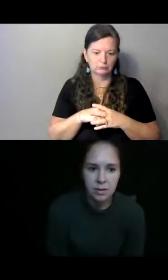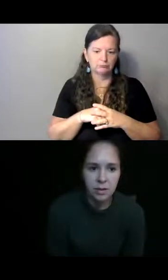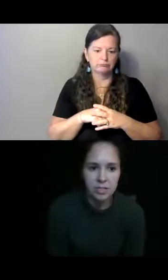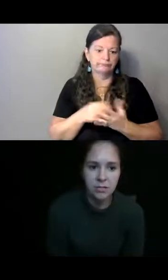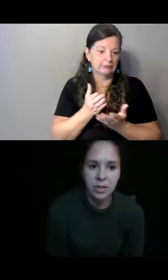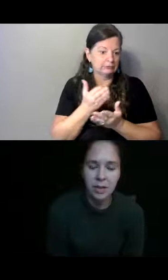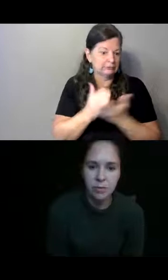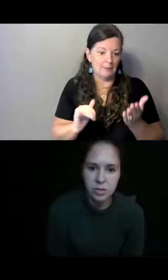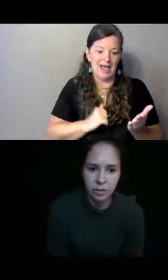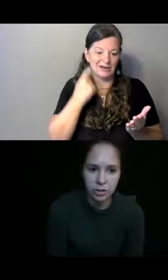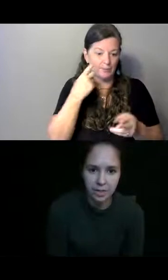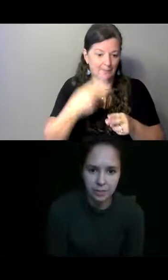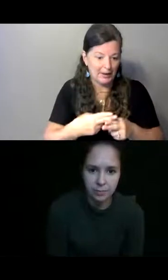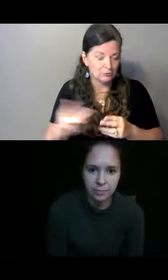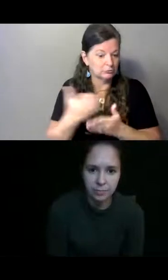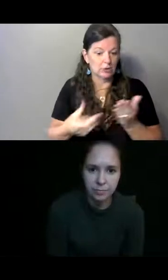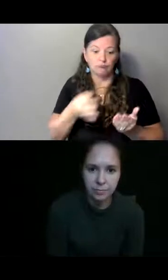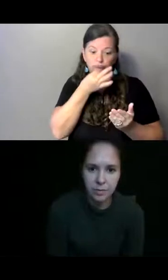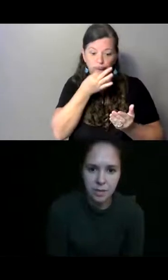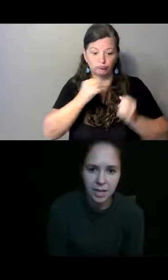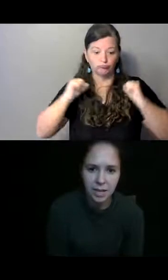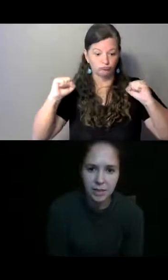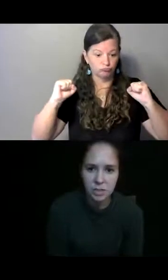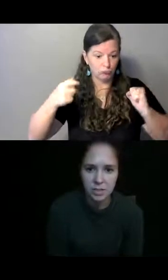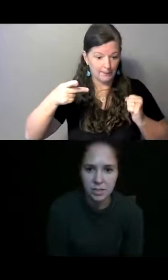There are different levels of learning. Like I mentioned,